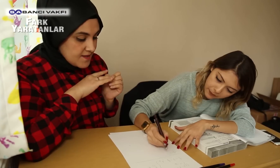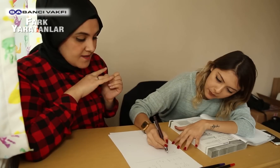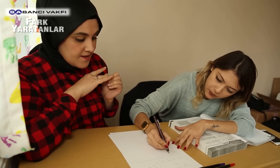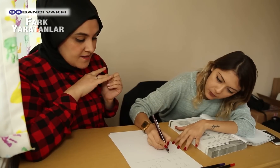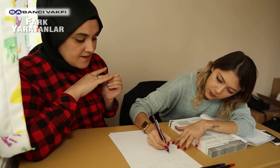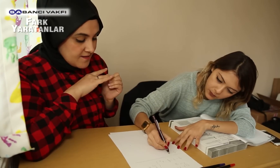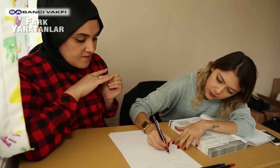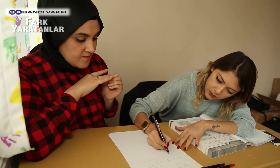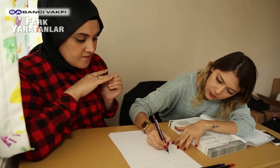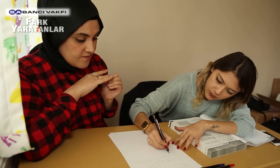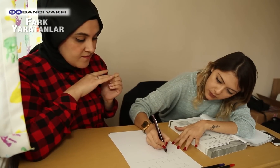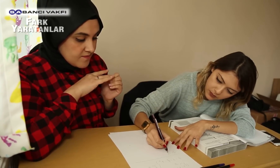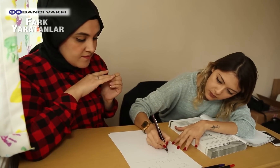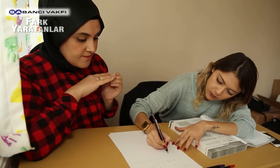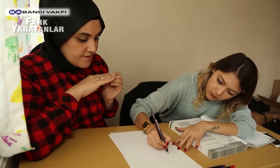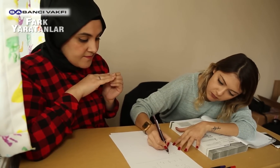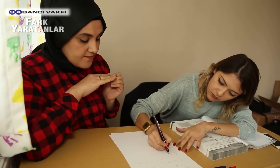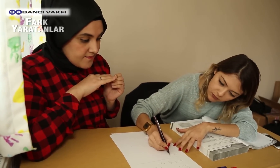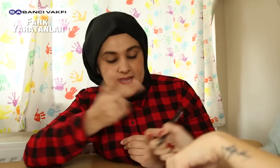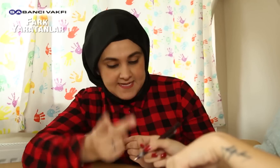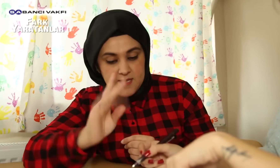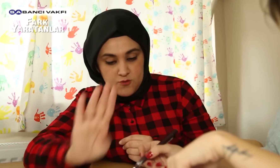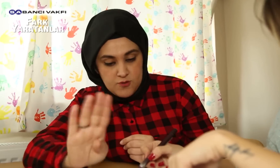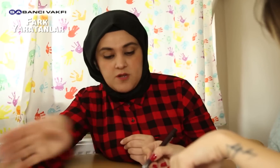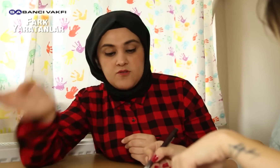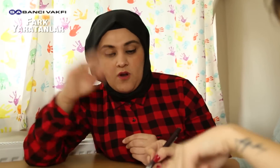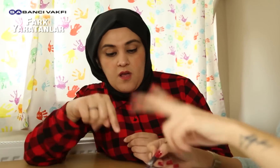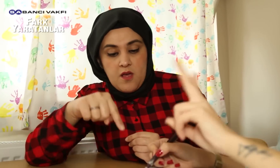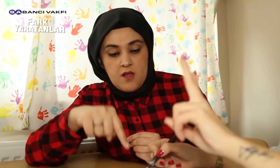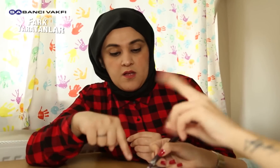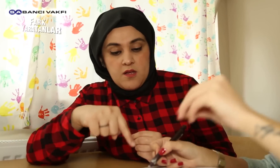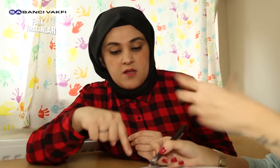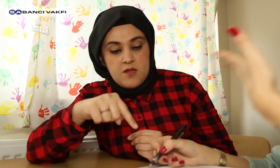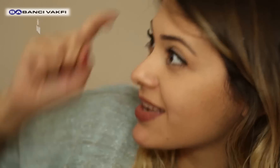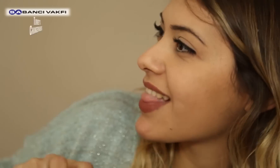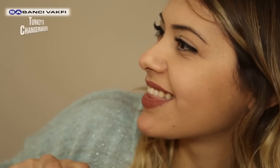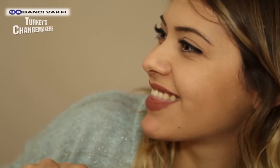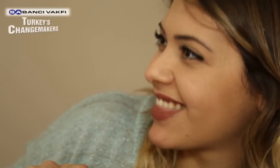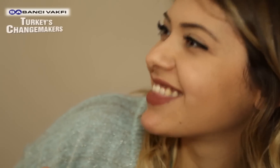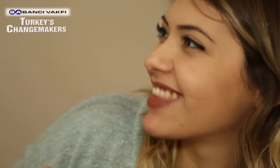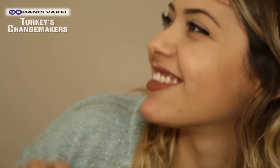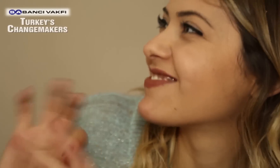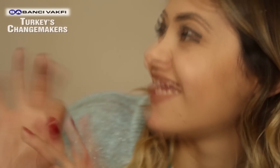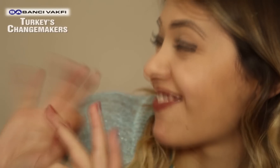She made a huge difference both in field of education and in the lives of hearing impaired people.